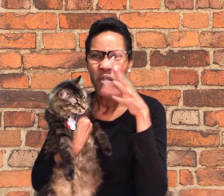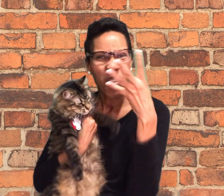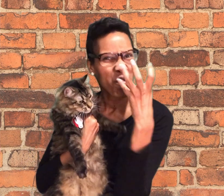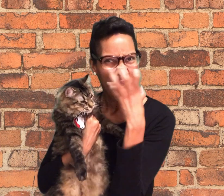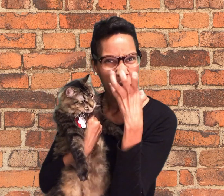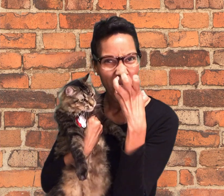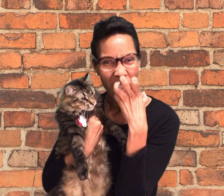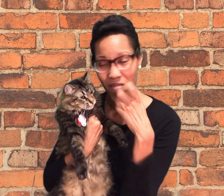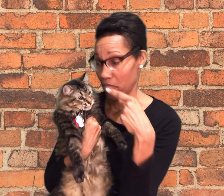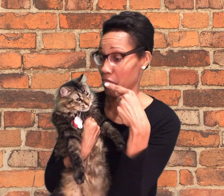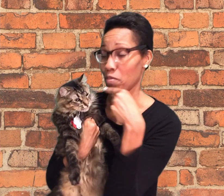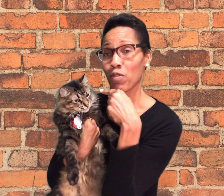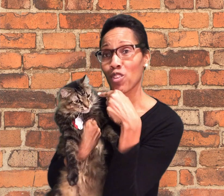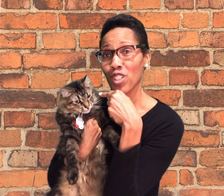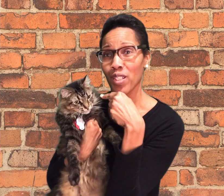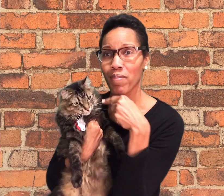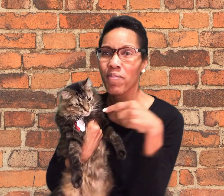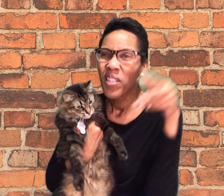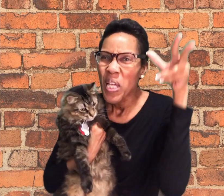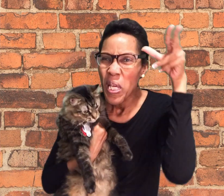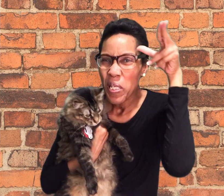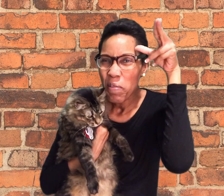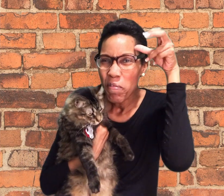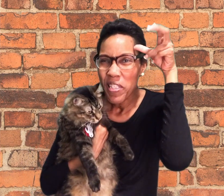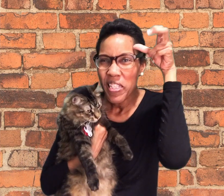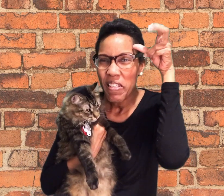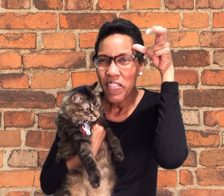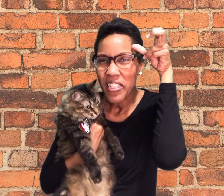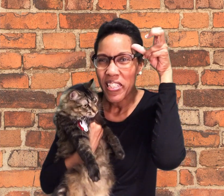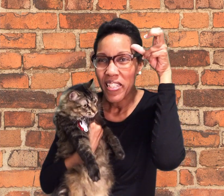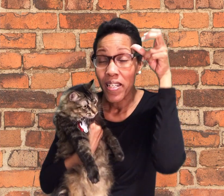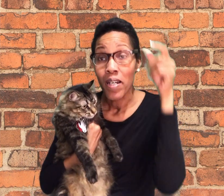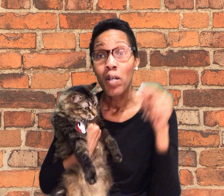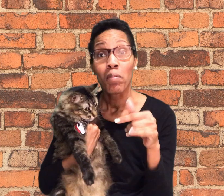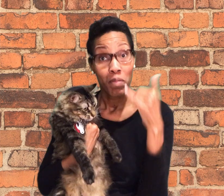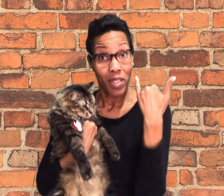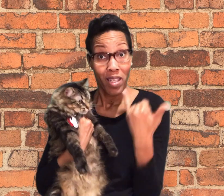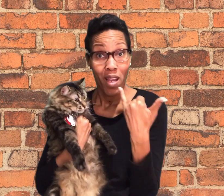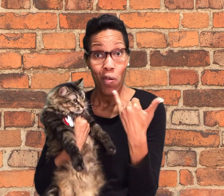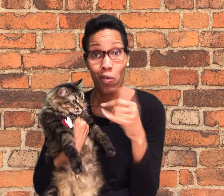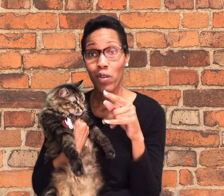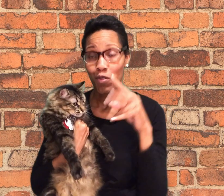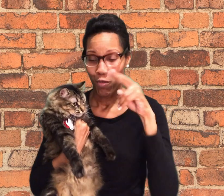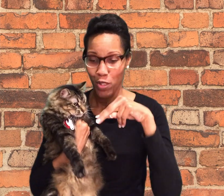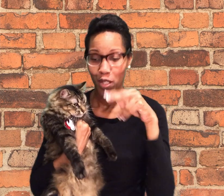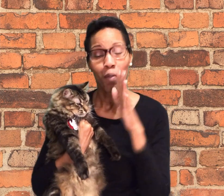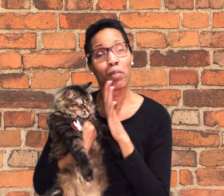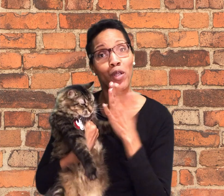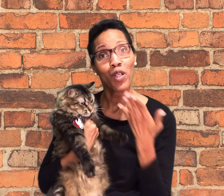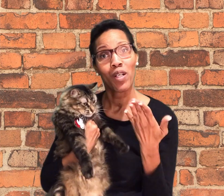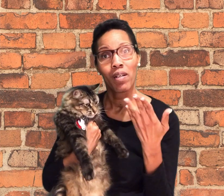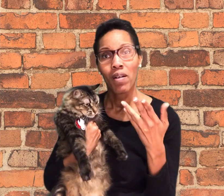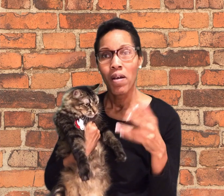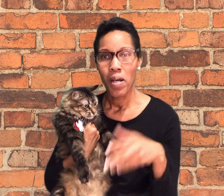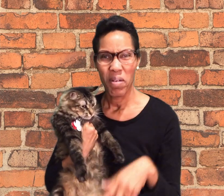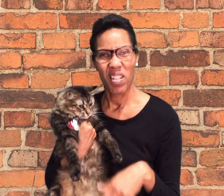this kitty cat can be grumpy this one is mischievous! Now we're gonna